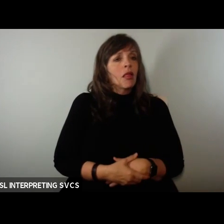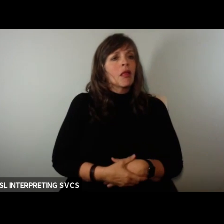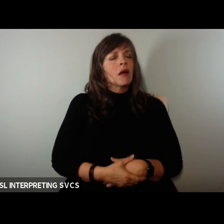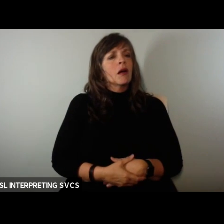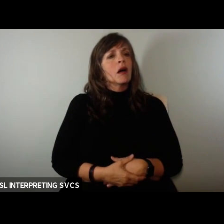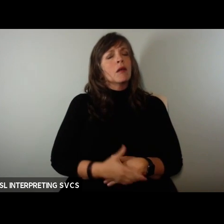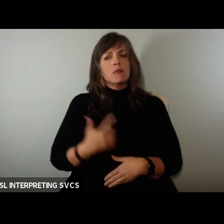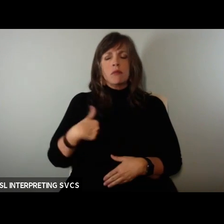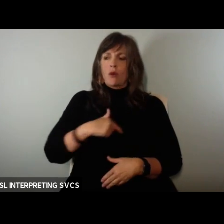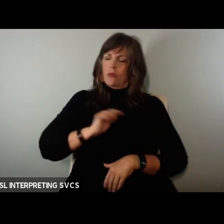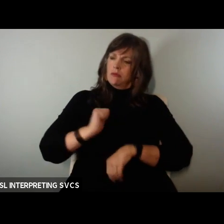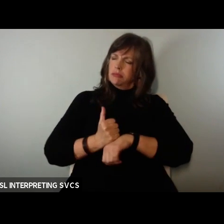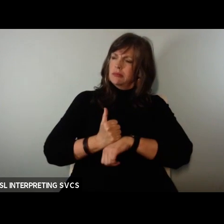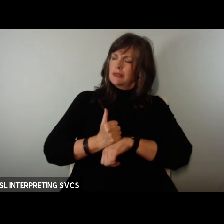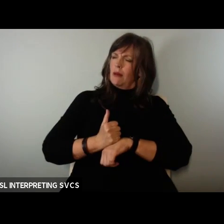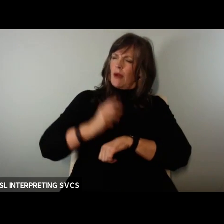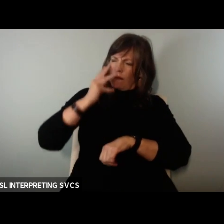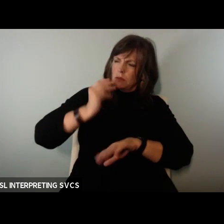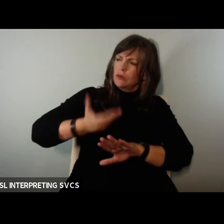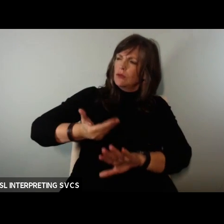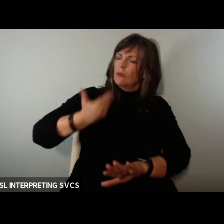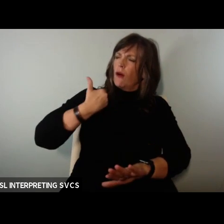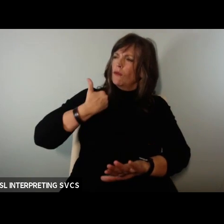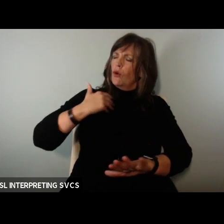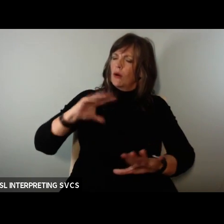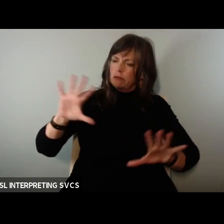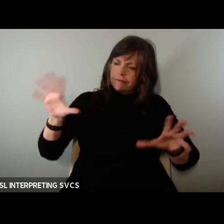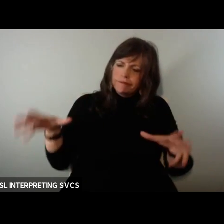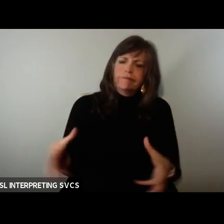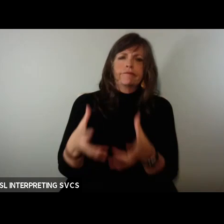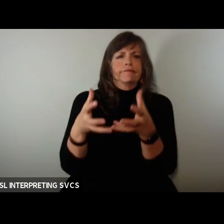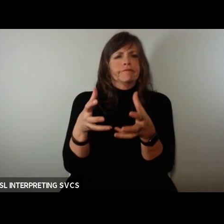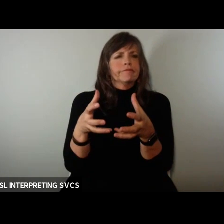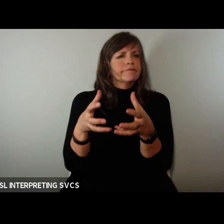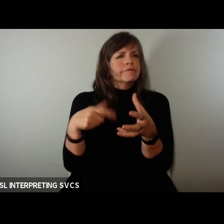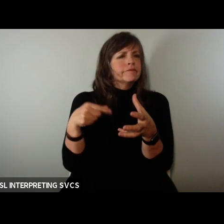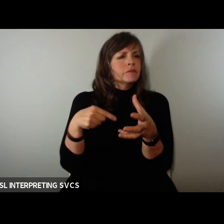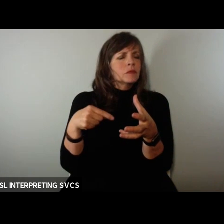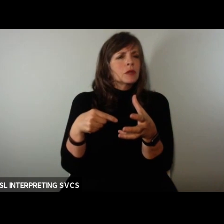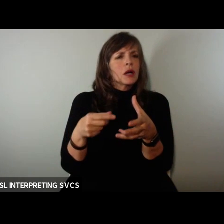in the community putting together sort of impromptu campaigns